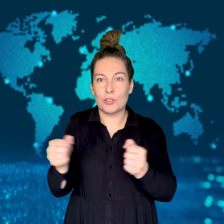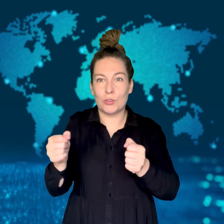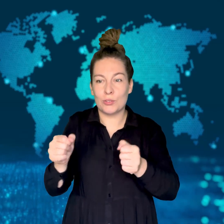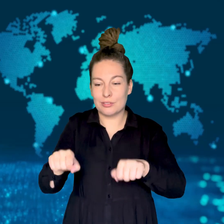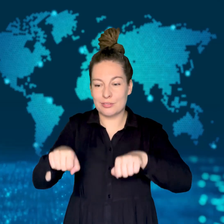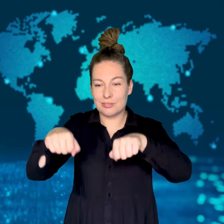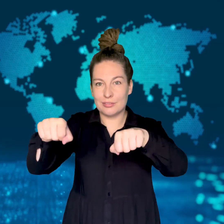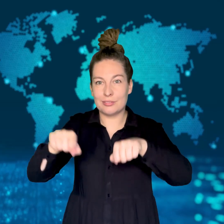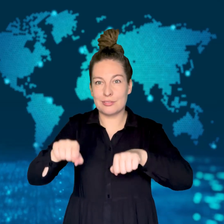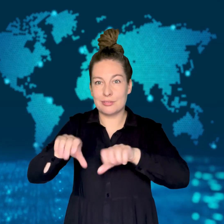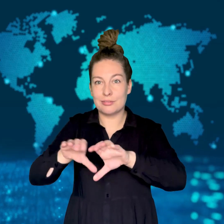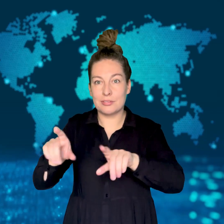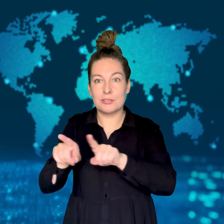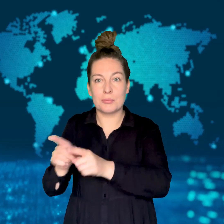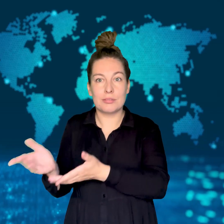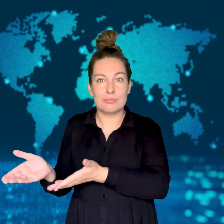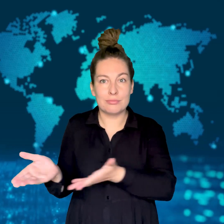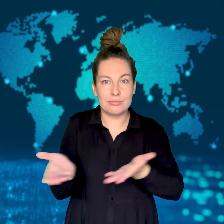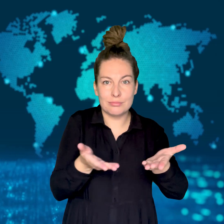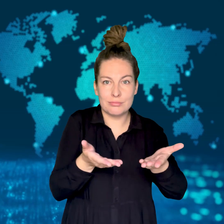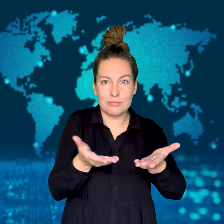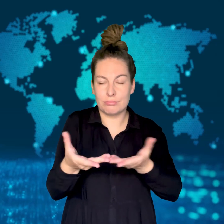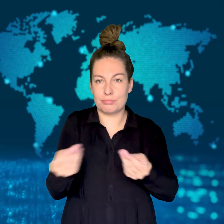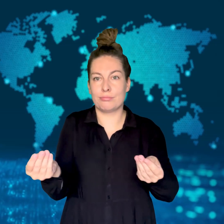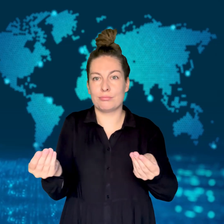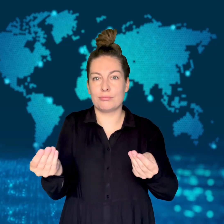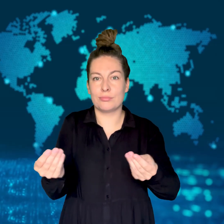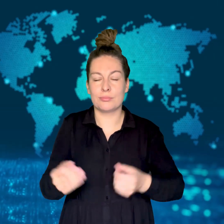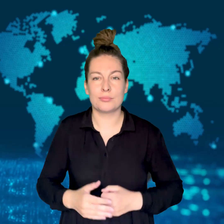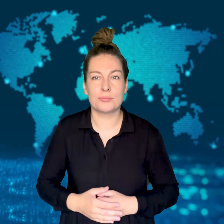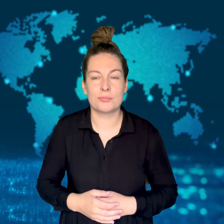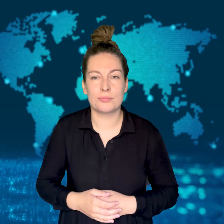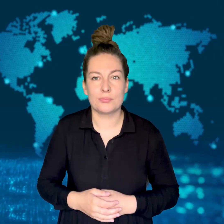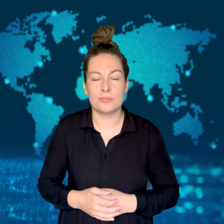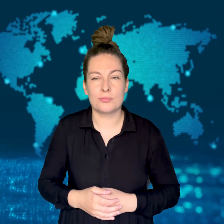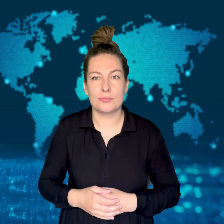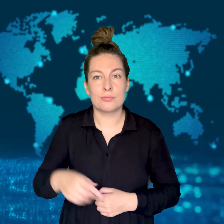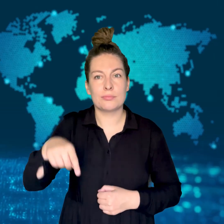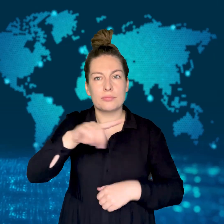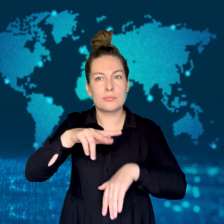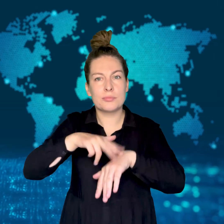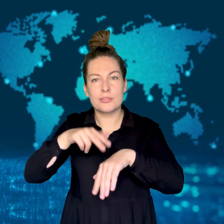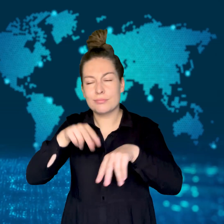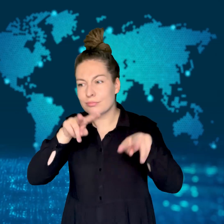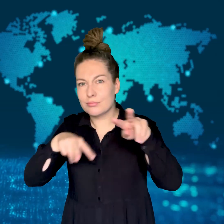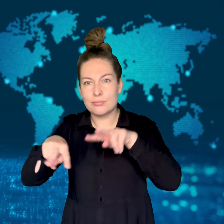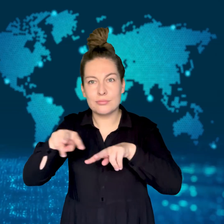The body was removed from the home in a plastic sheet.